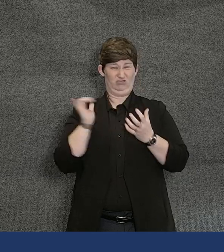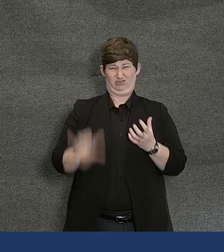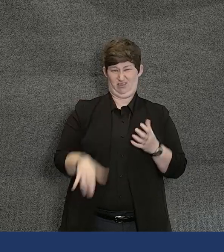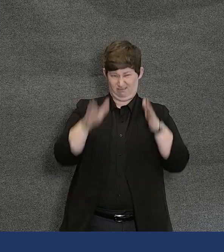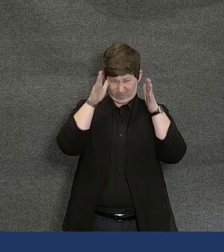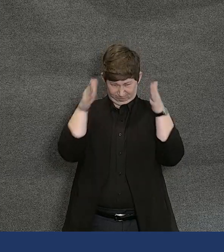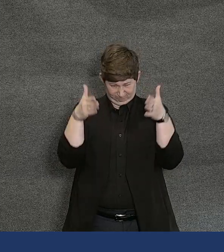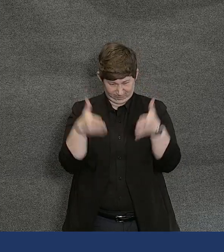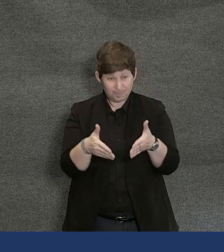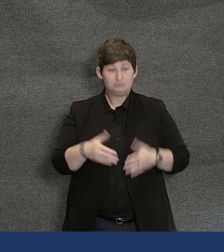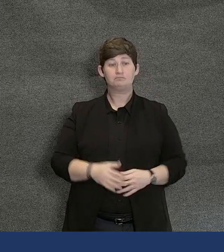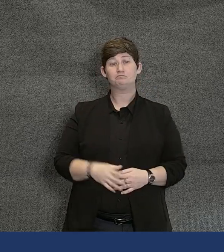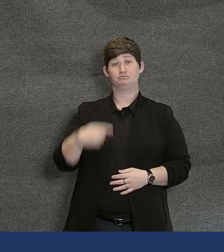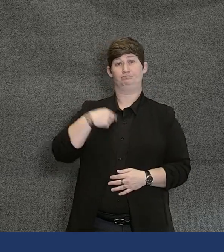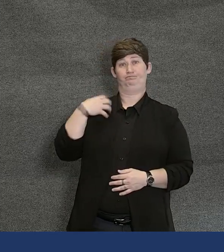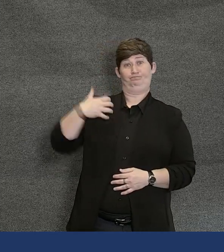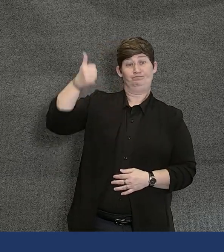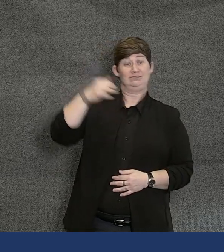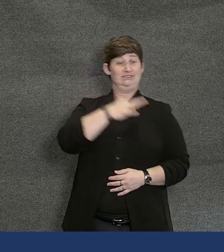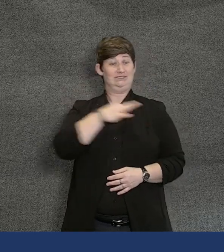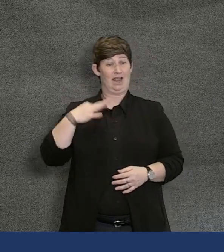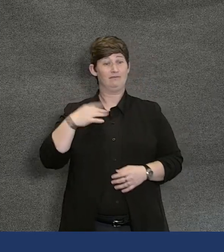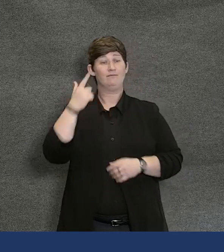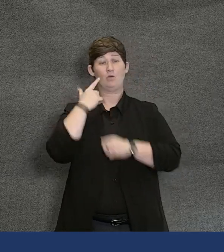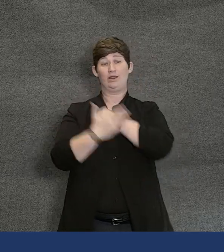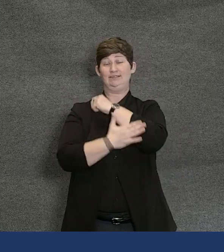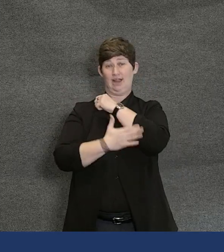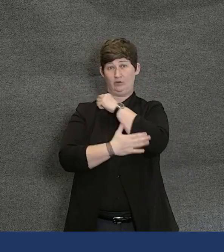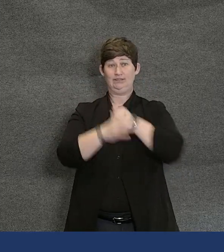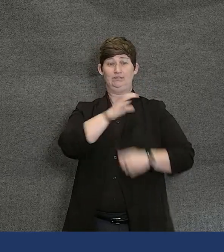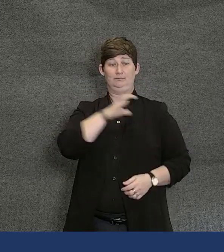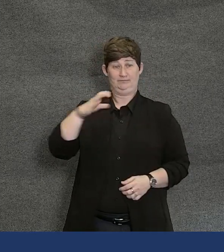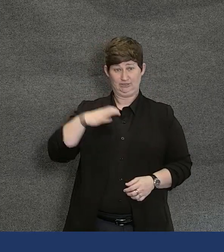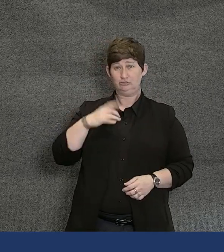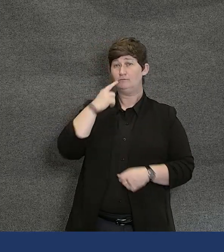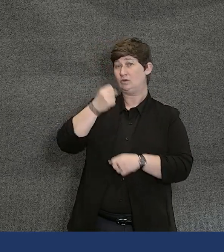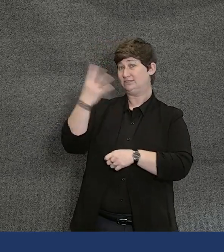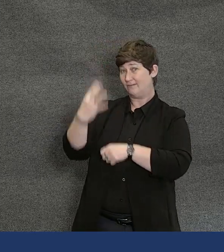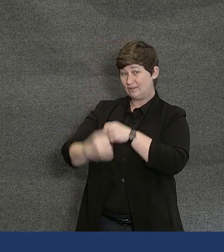for a number of years, but I want to thank you all for being here.